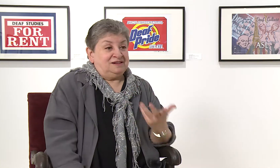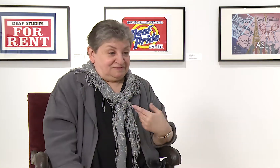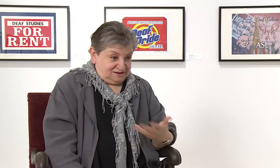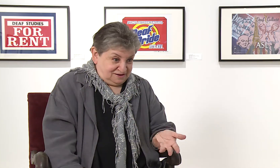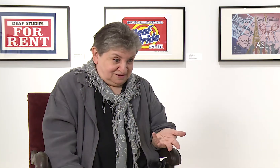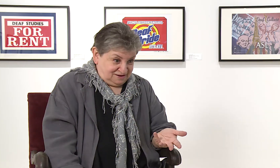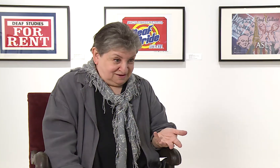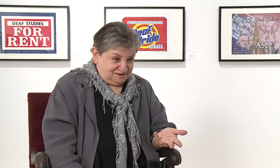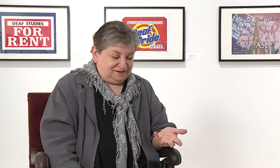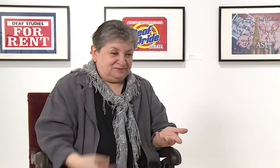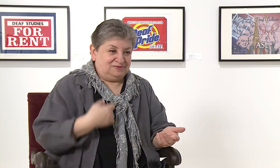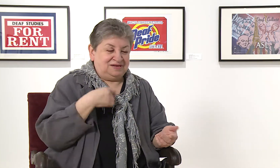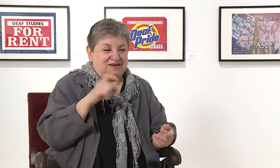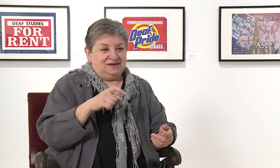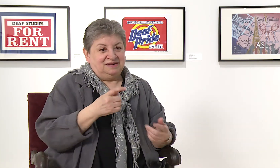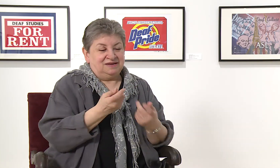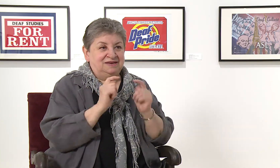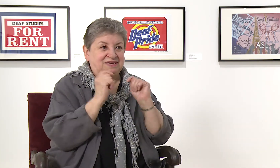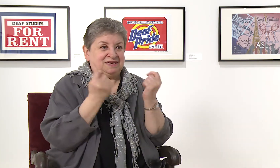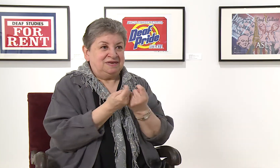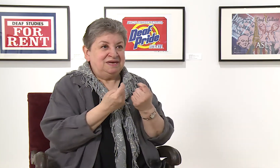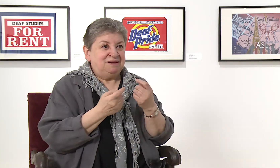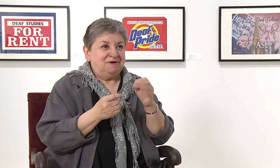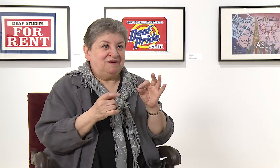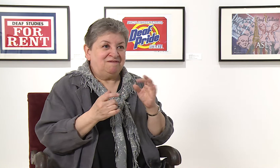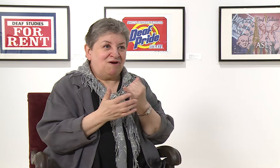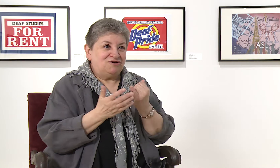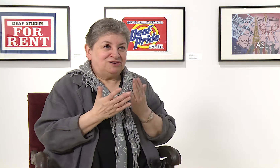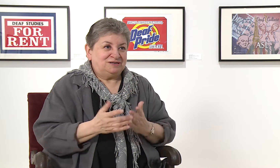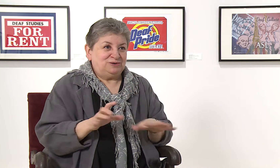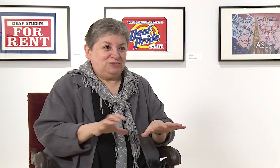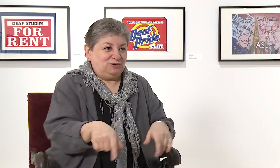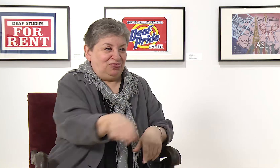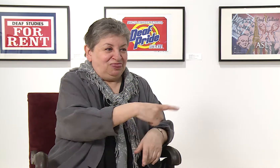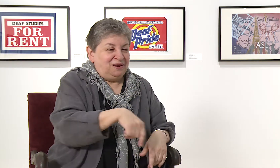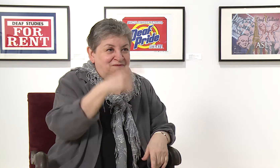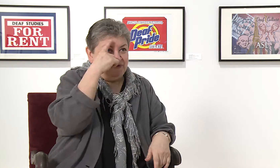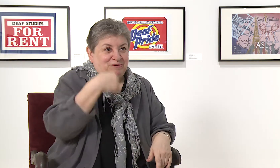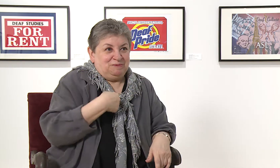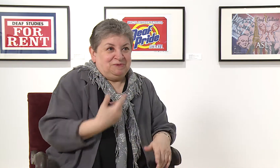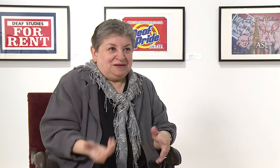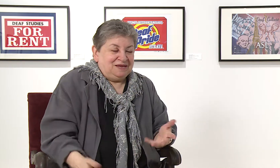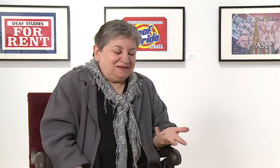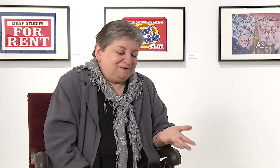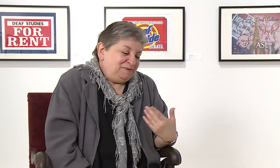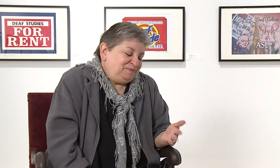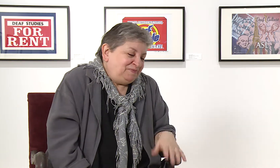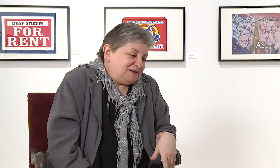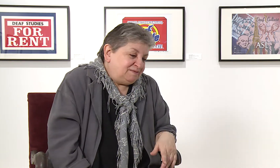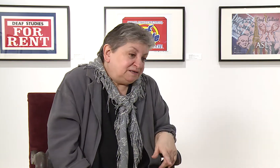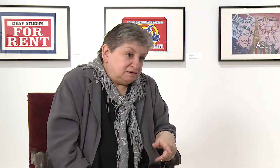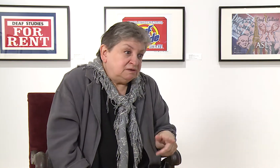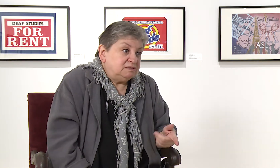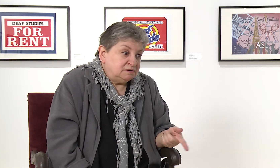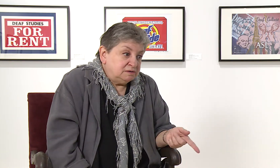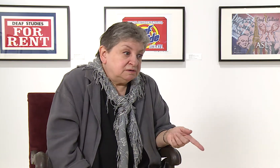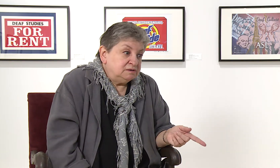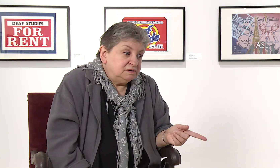on different art ideas. It was too much for me to do. I would need a team of artists to create work